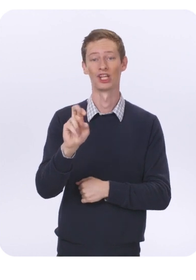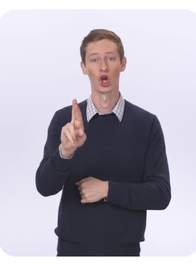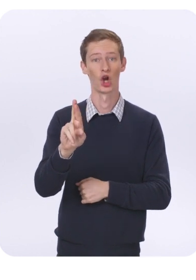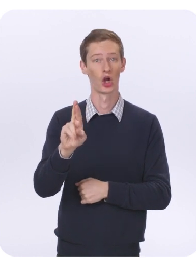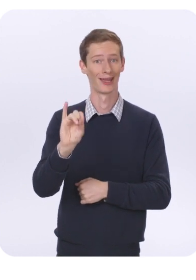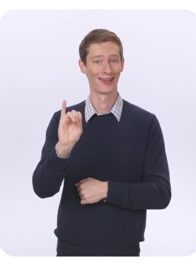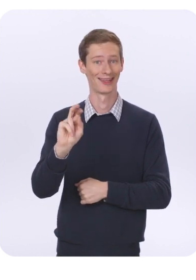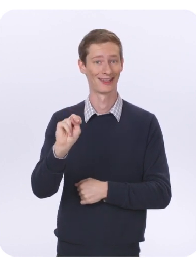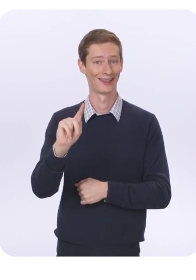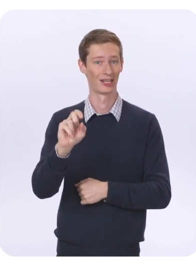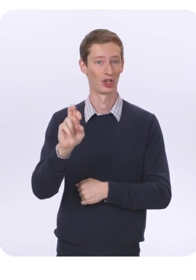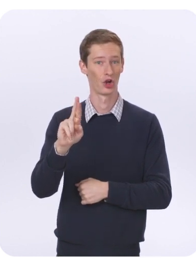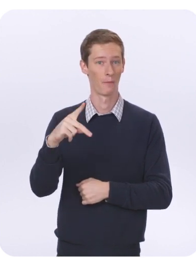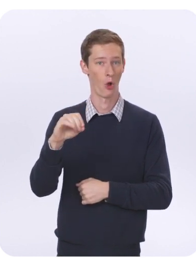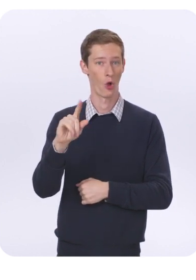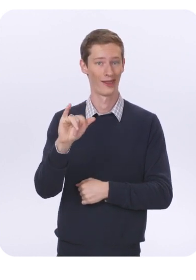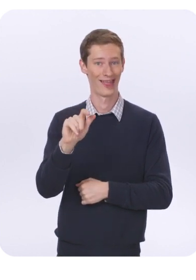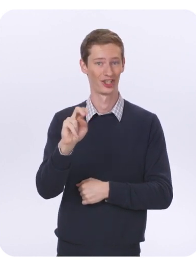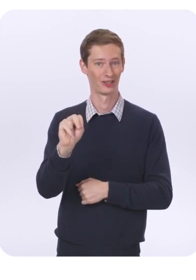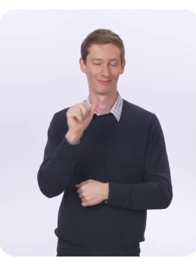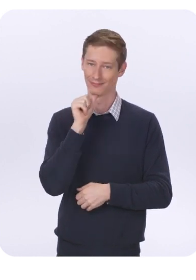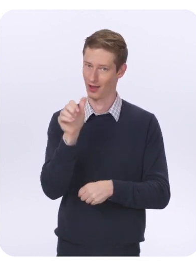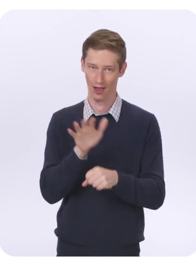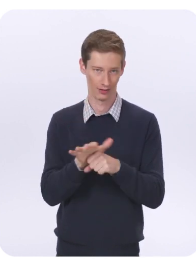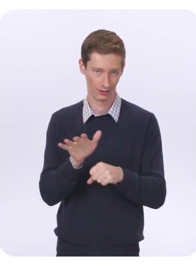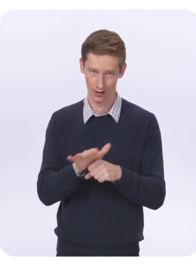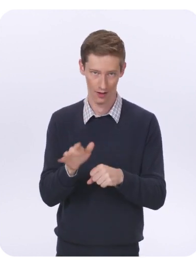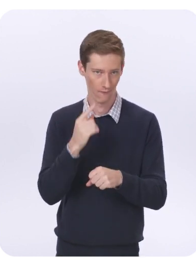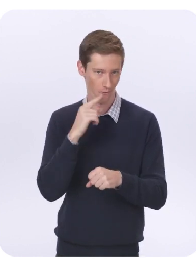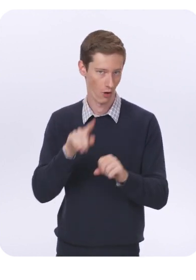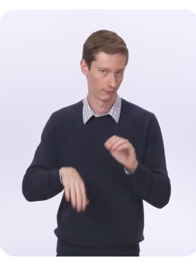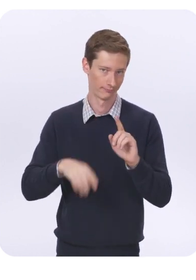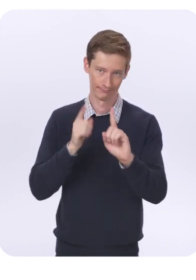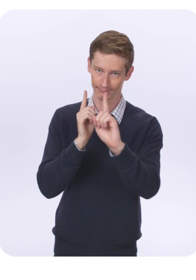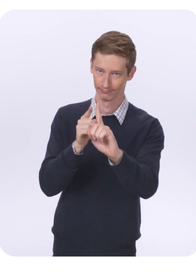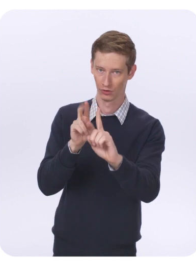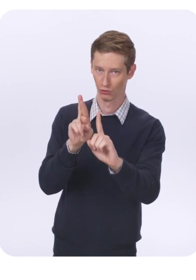We strongly recommend using this technique instead of just bumping your I buffers.